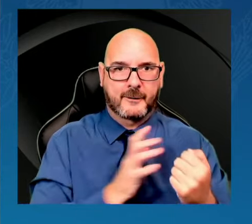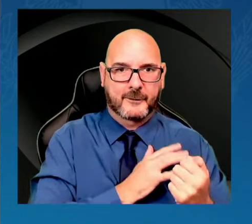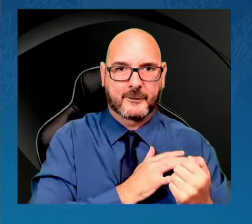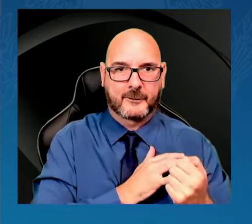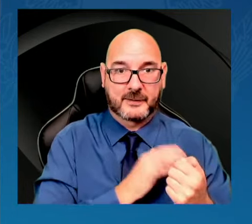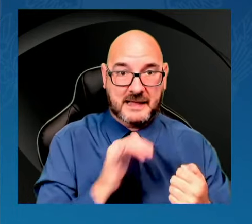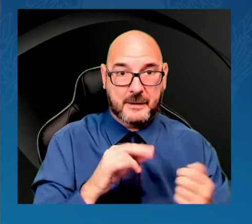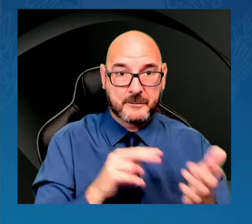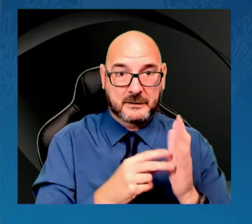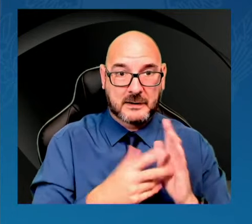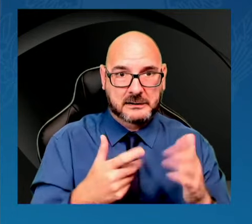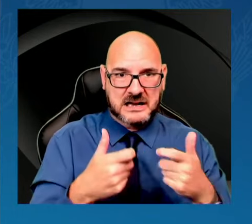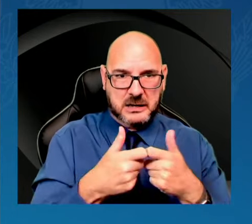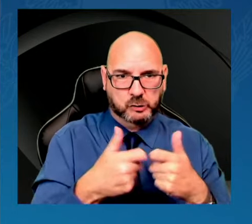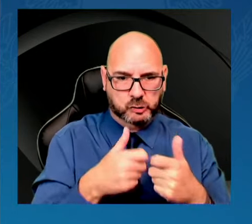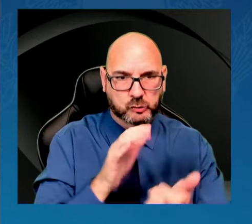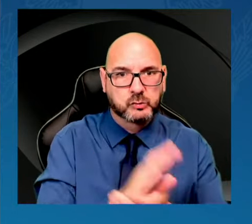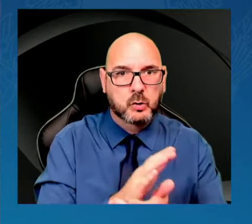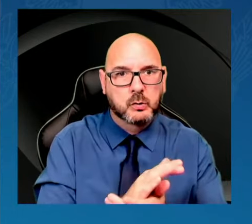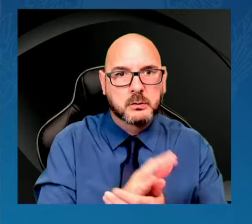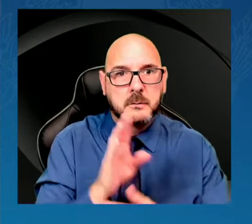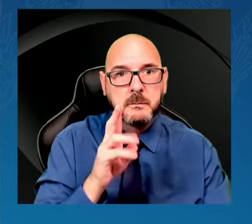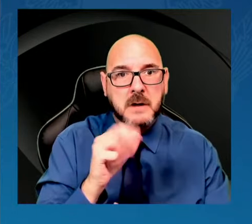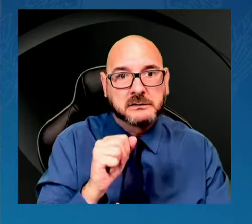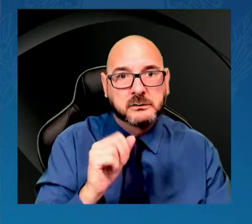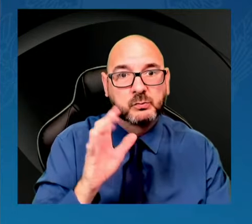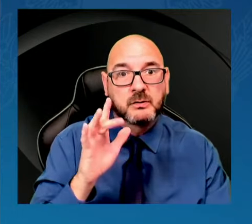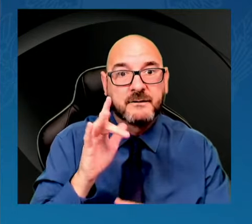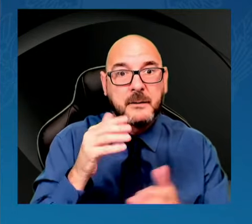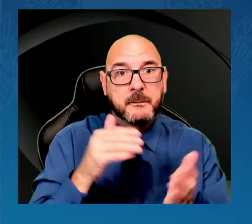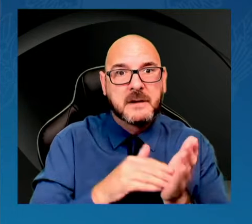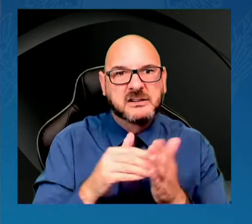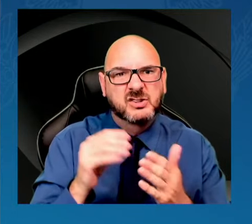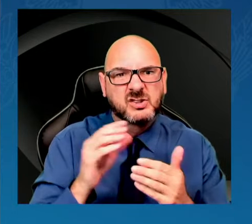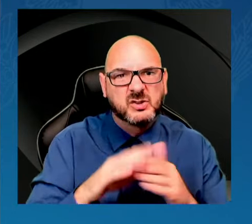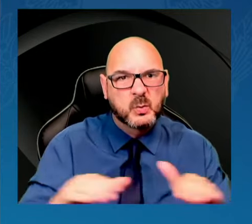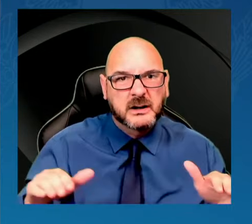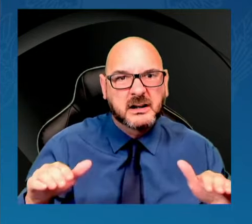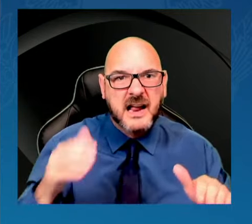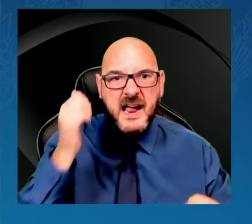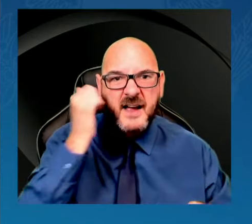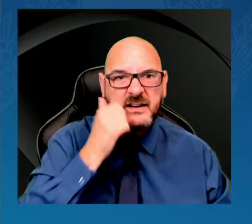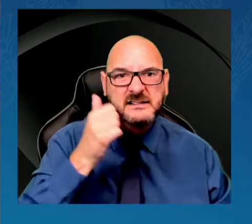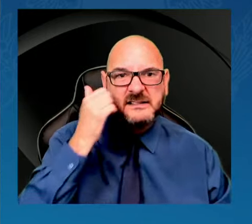Twenty-five million children a day go to school on a school bus in America --